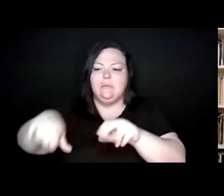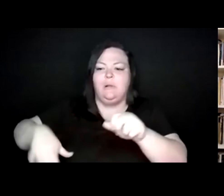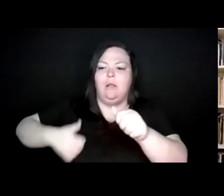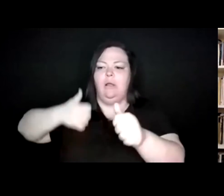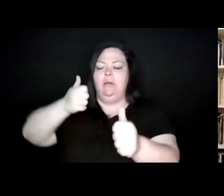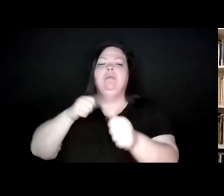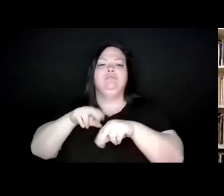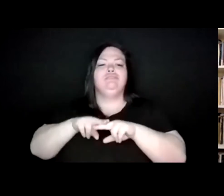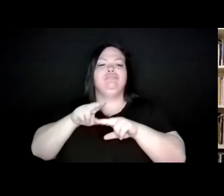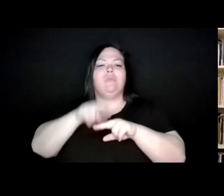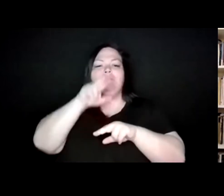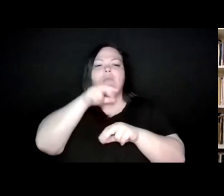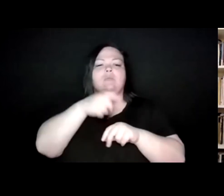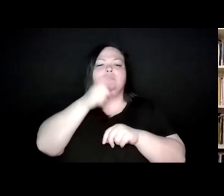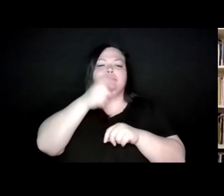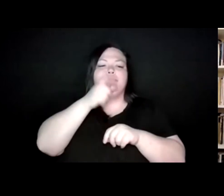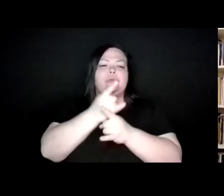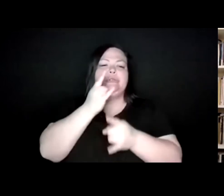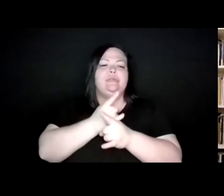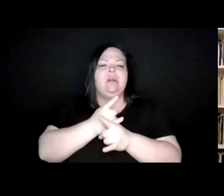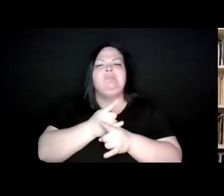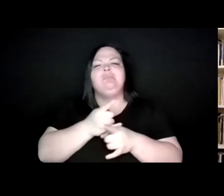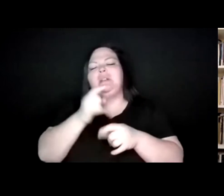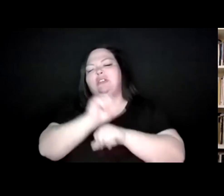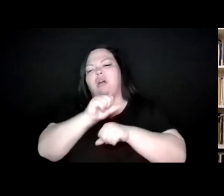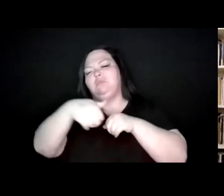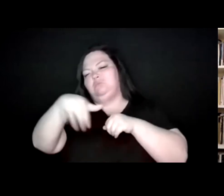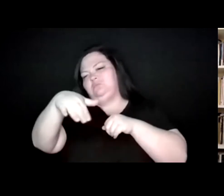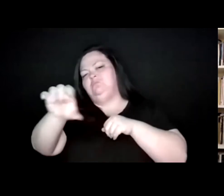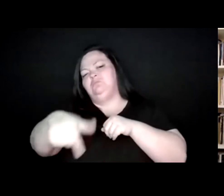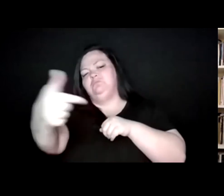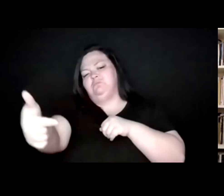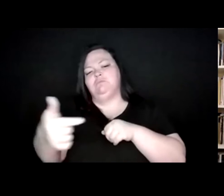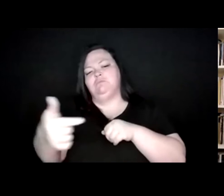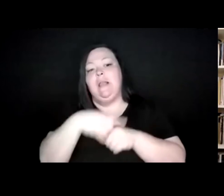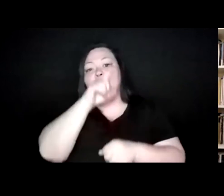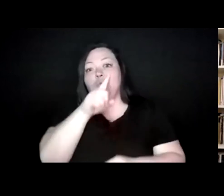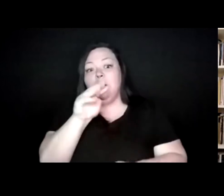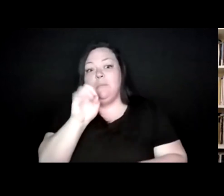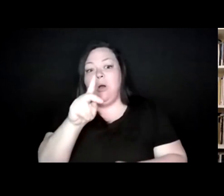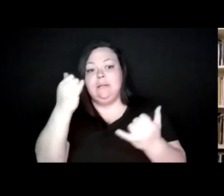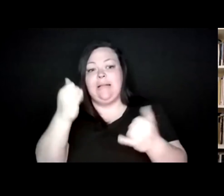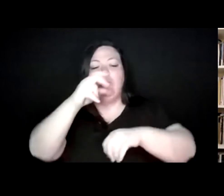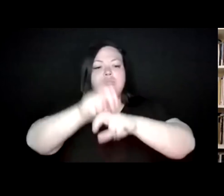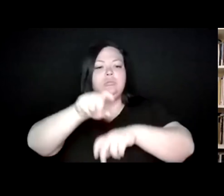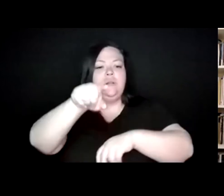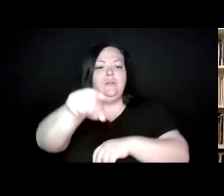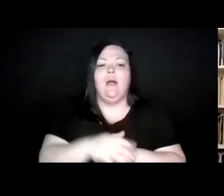a glass of whiskey–/ he’s outsourced the job.// The real monk is on the dole.// The real monk is waiting in the parking lot /